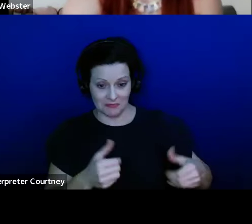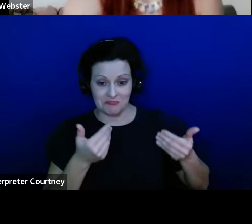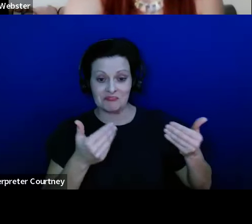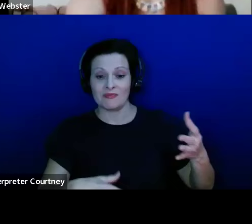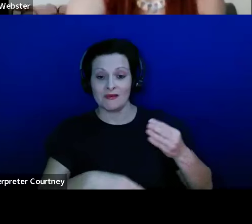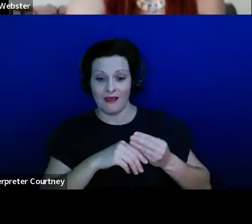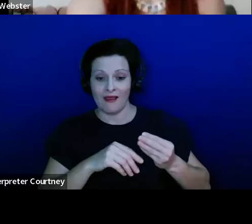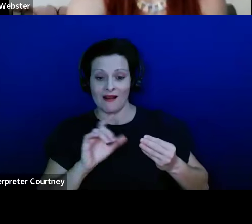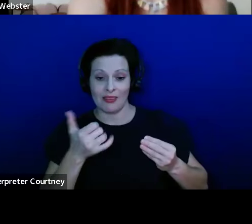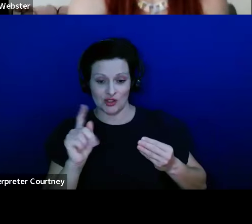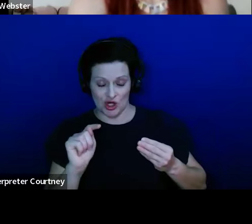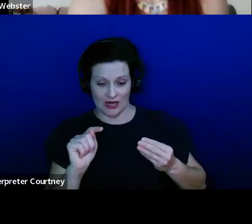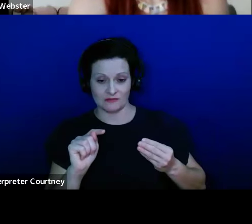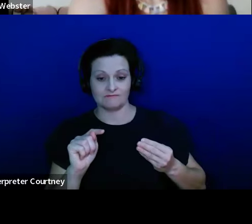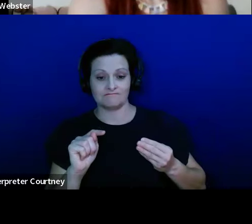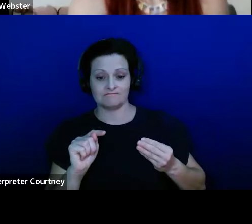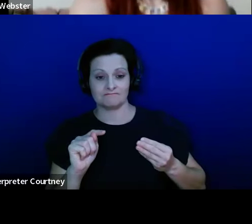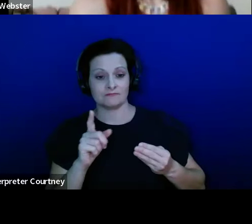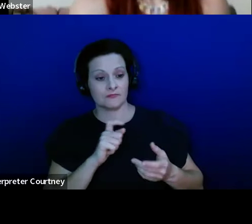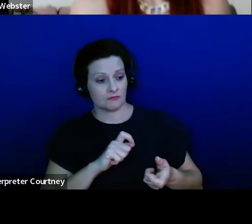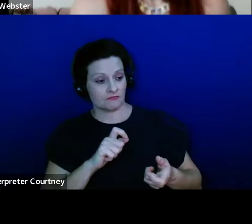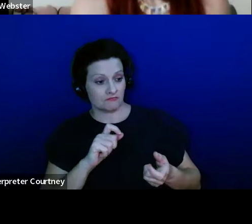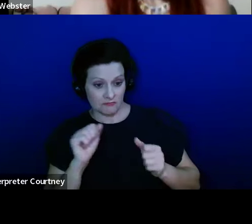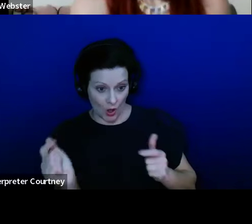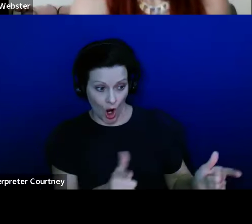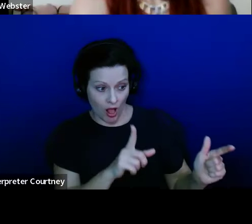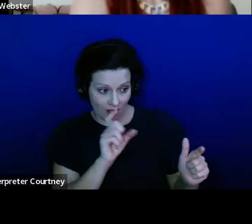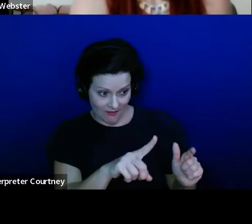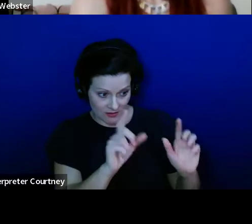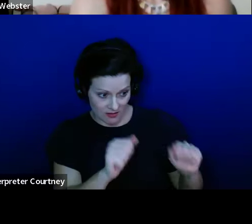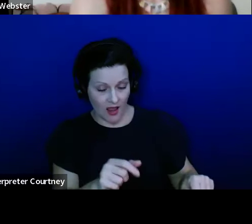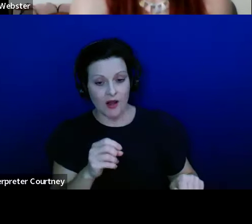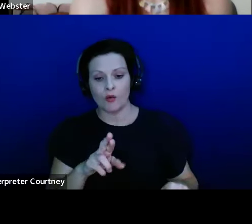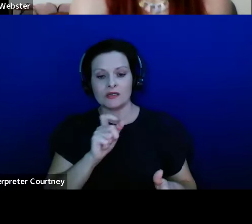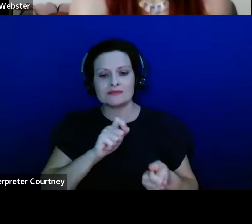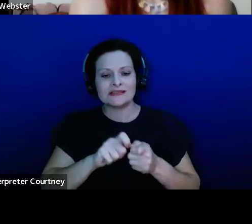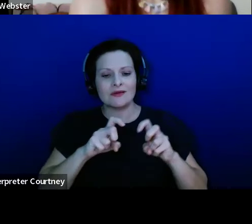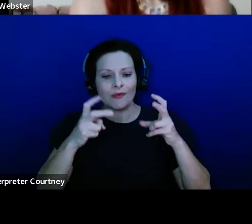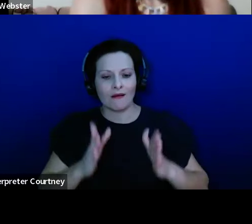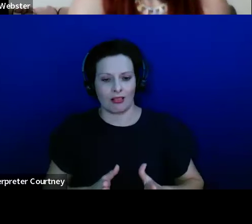the chat. It could be directed to everyone in the panel or just an individual panelist but we would